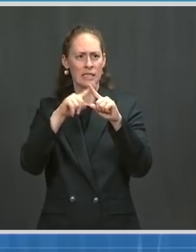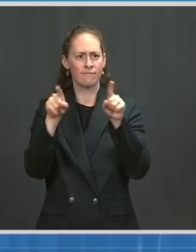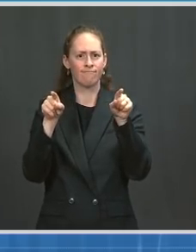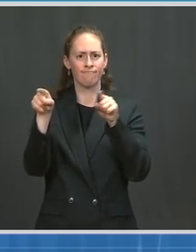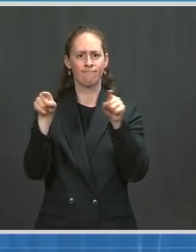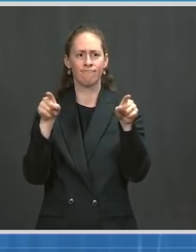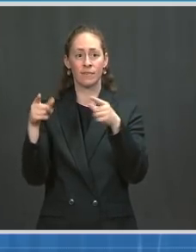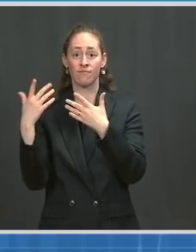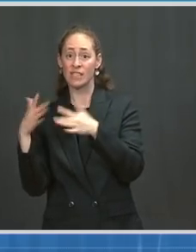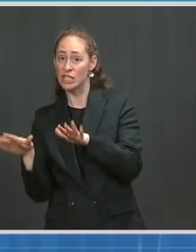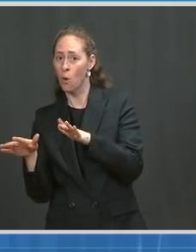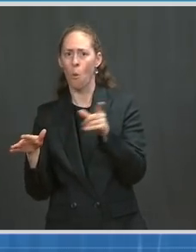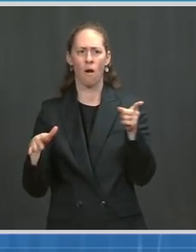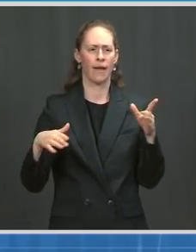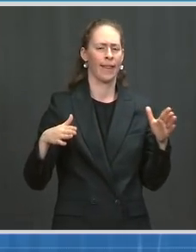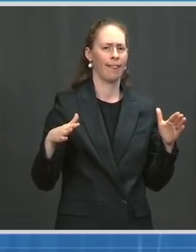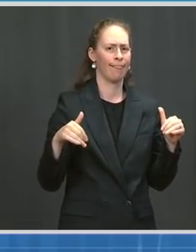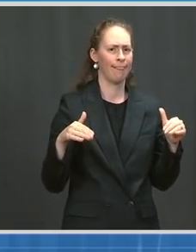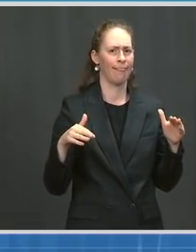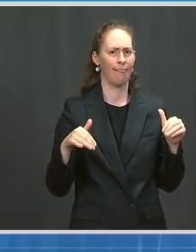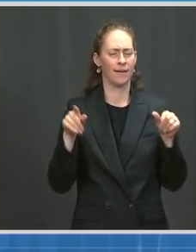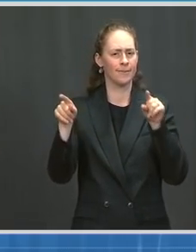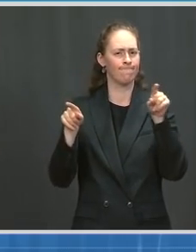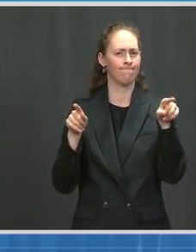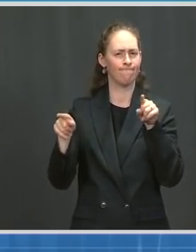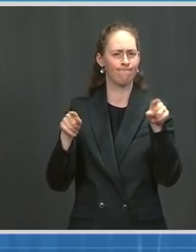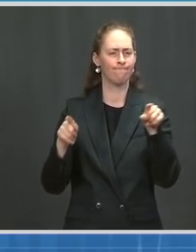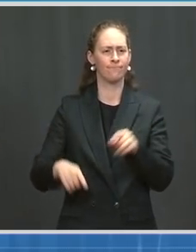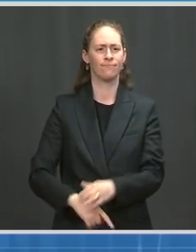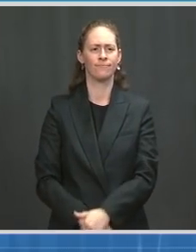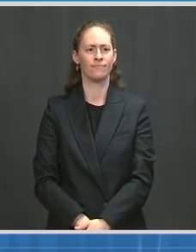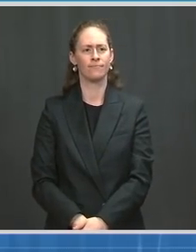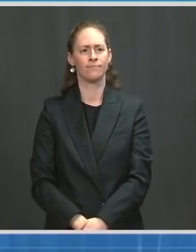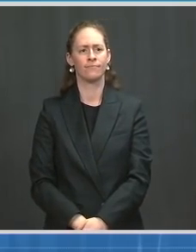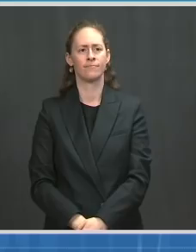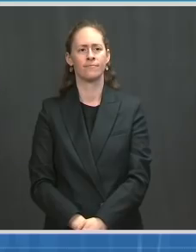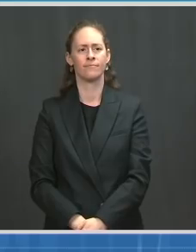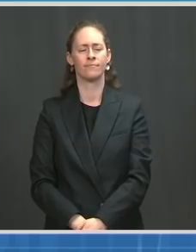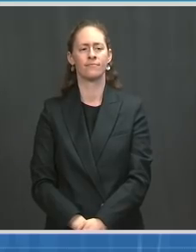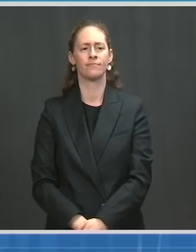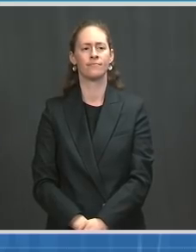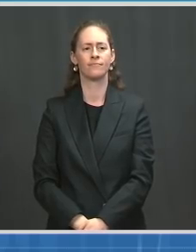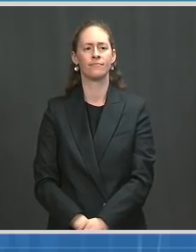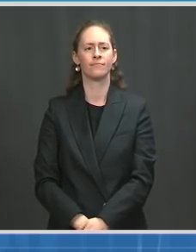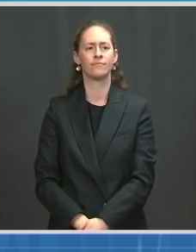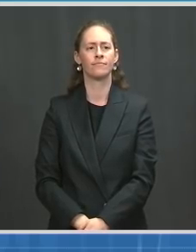Among the 13,000 residents who were vaccinated who received two doses,